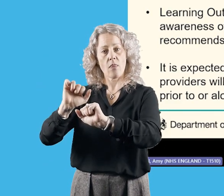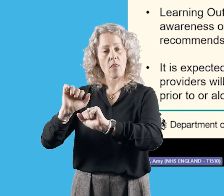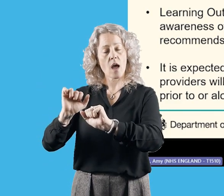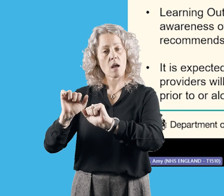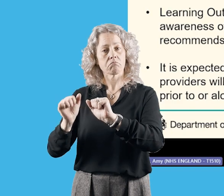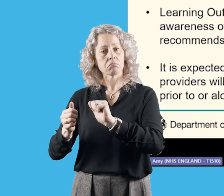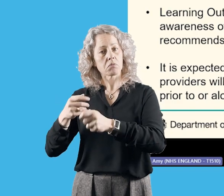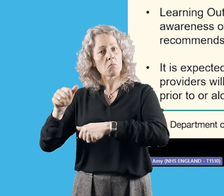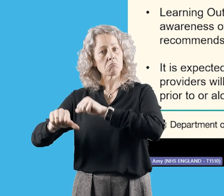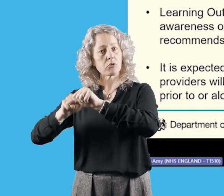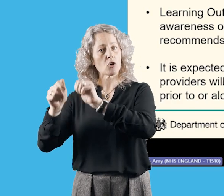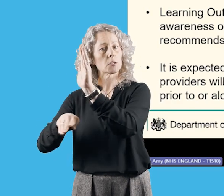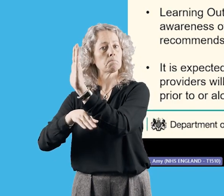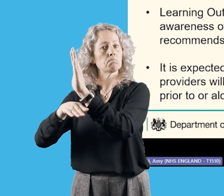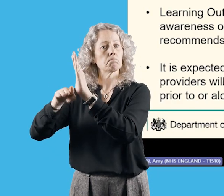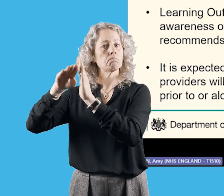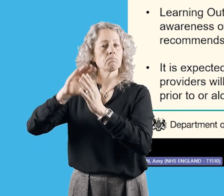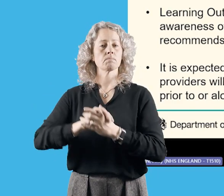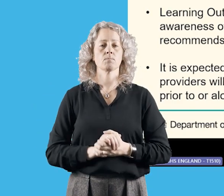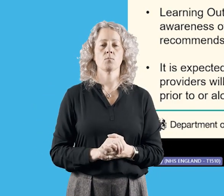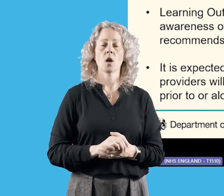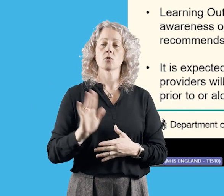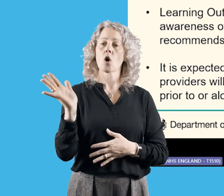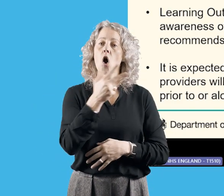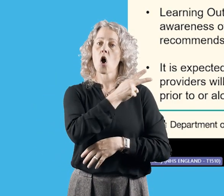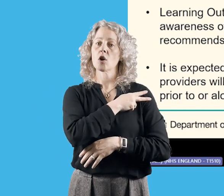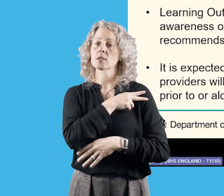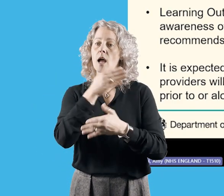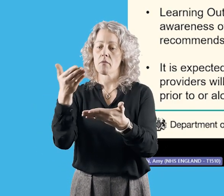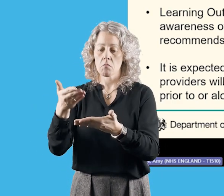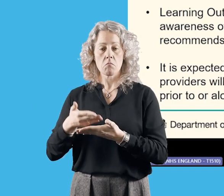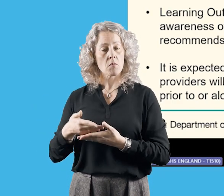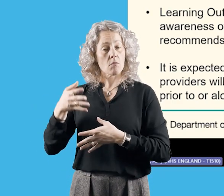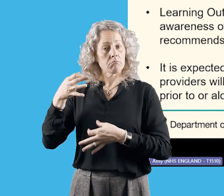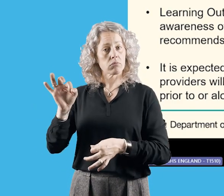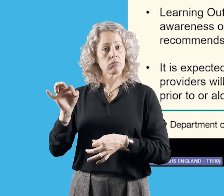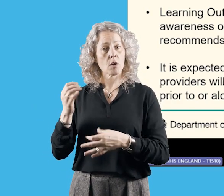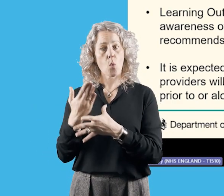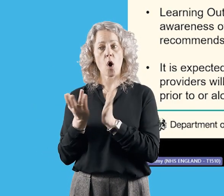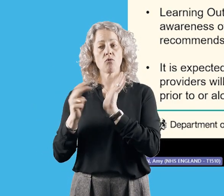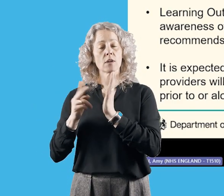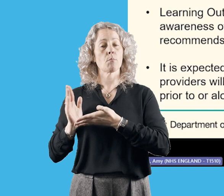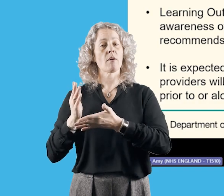staff who take up the certificate and work for registered providers will have completed training that meets